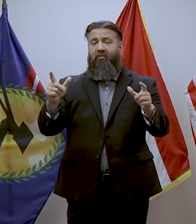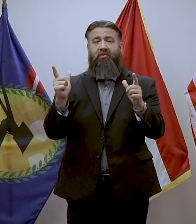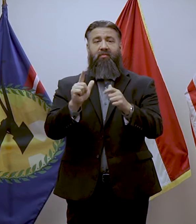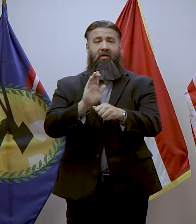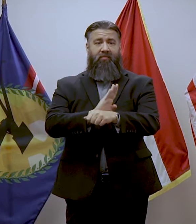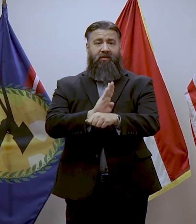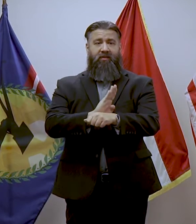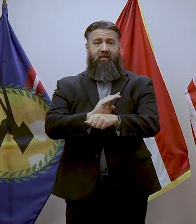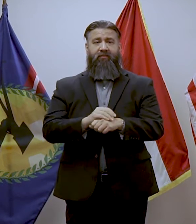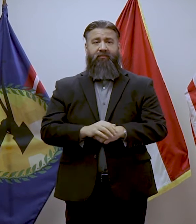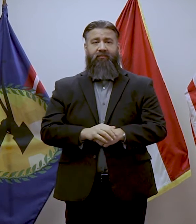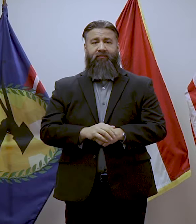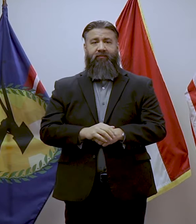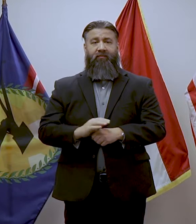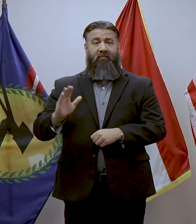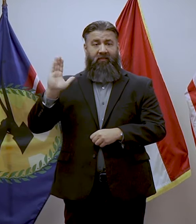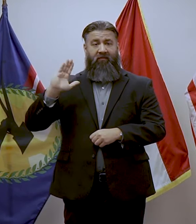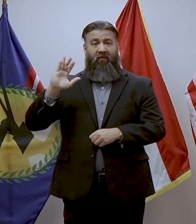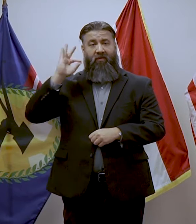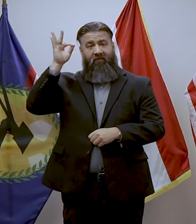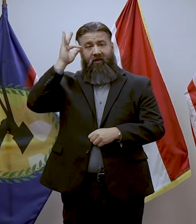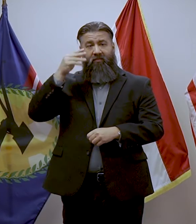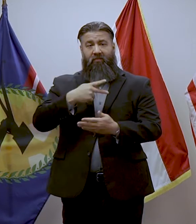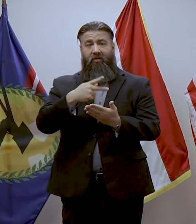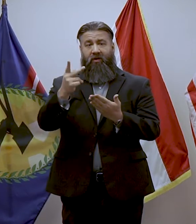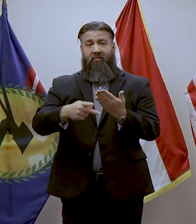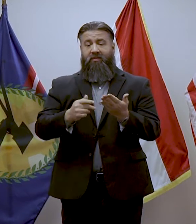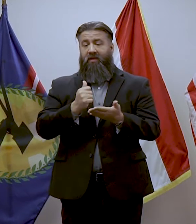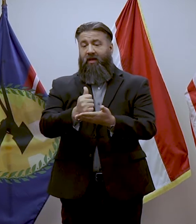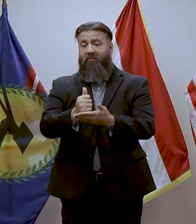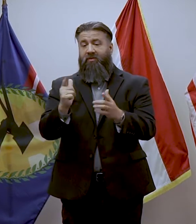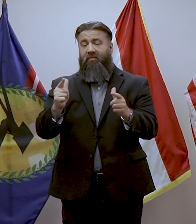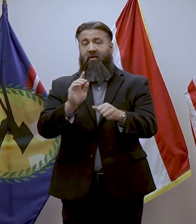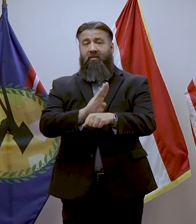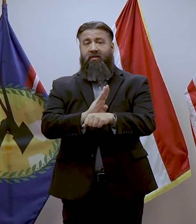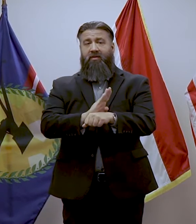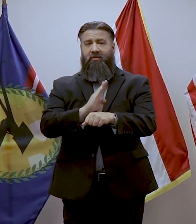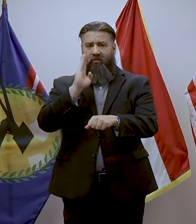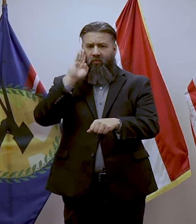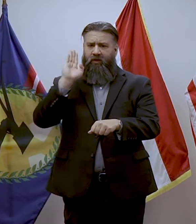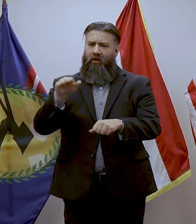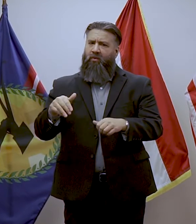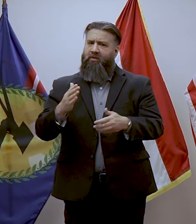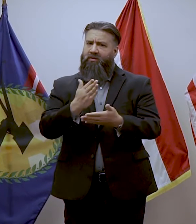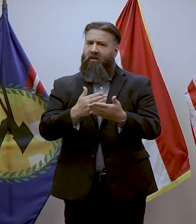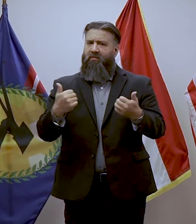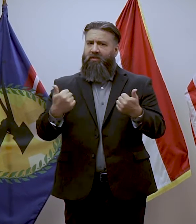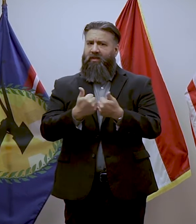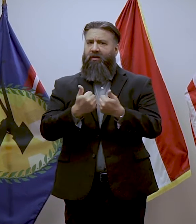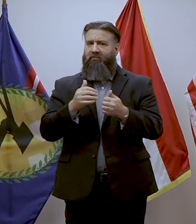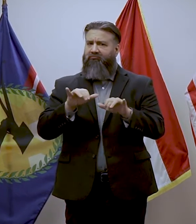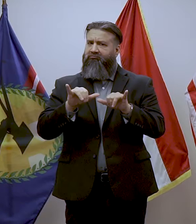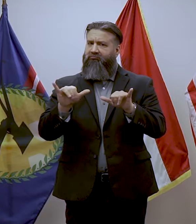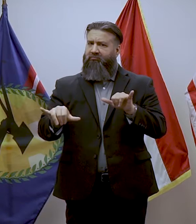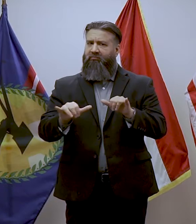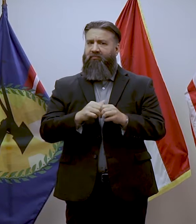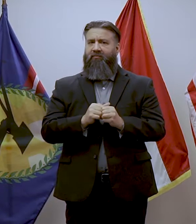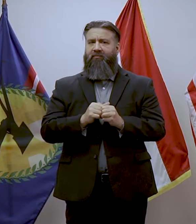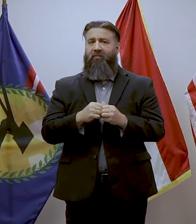While previous federal relief programs have helped small businesse, we know the challenges remain recovering from the pandemic and sustaining